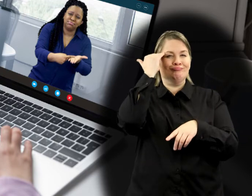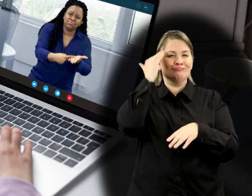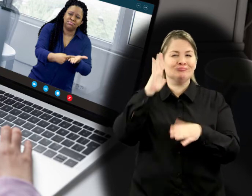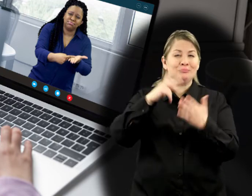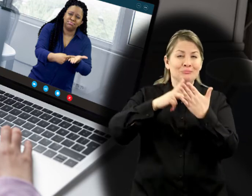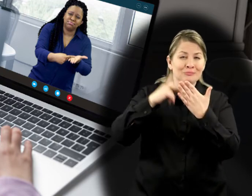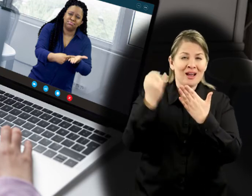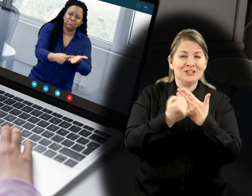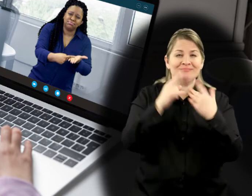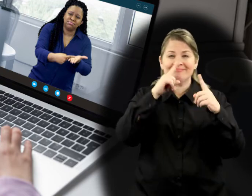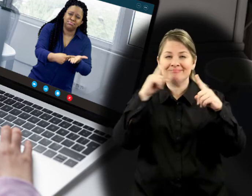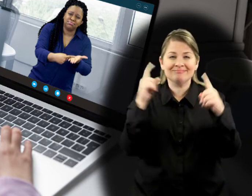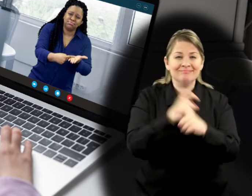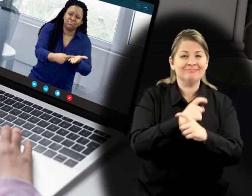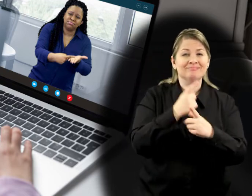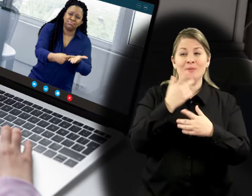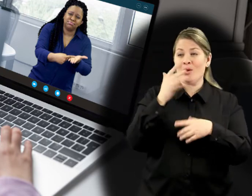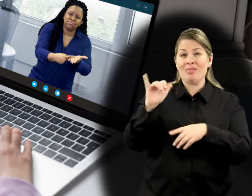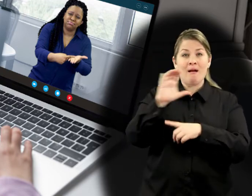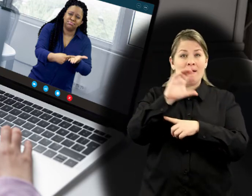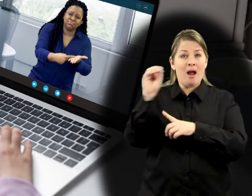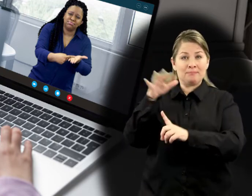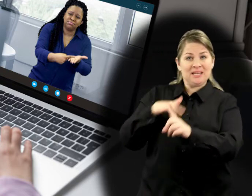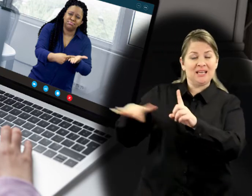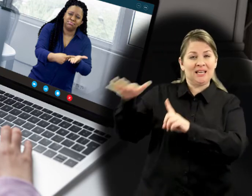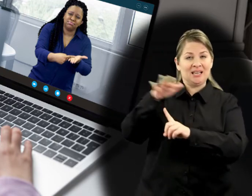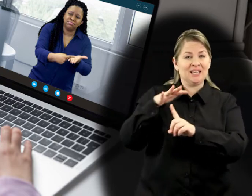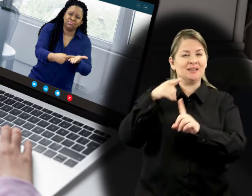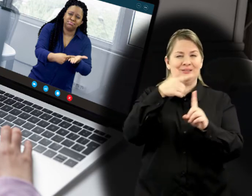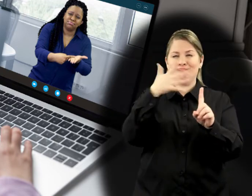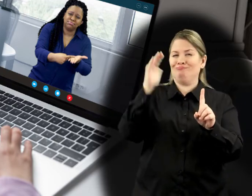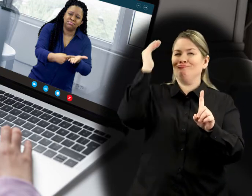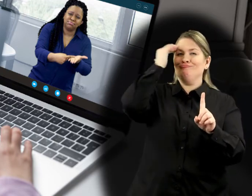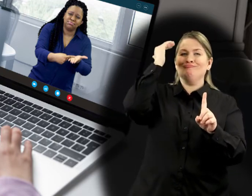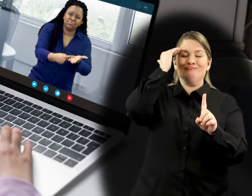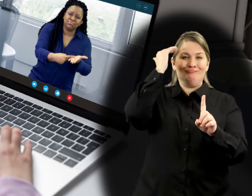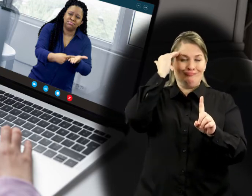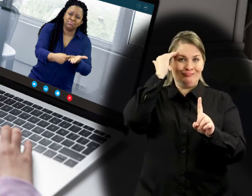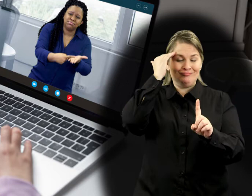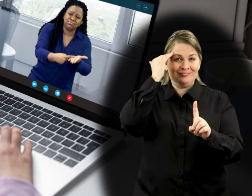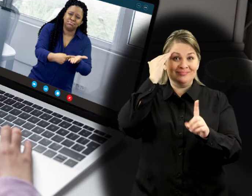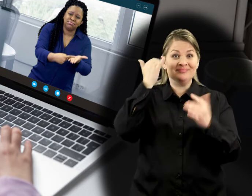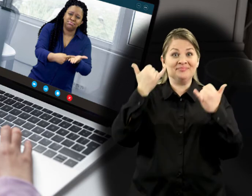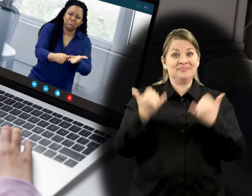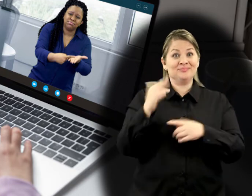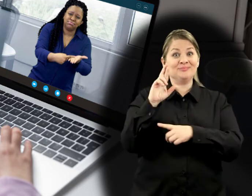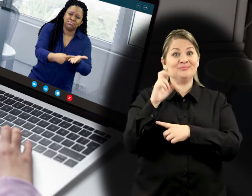who understands Regina's complex project, as well as the organization's goal and culture.